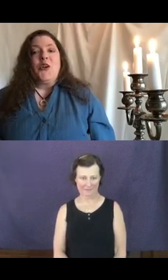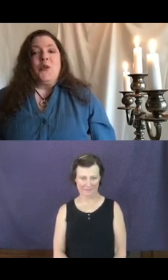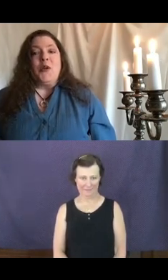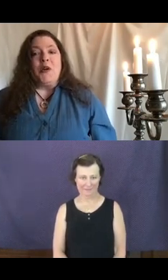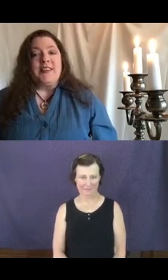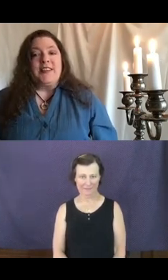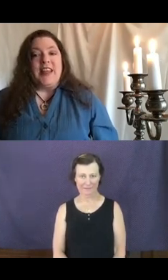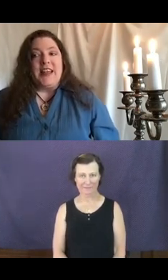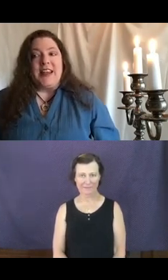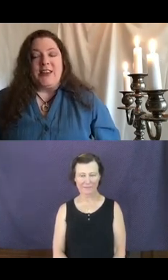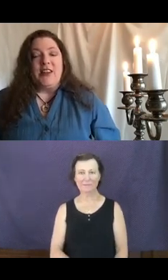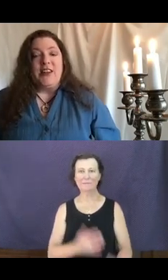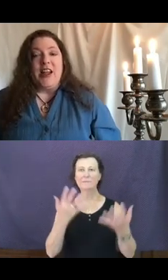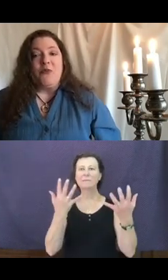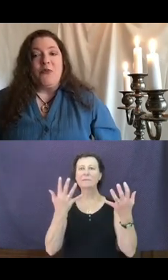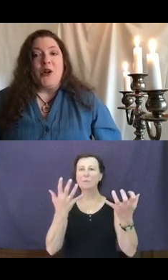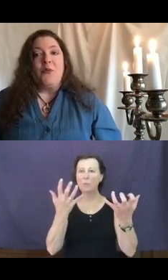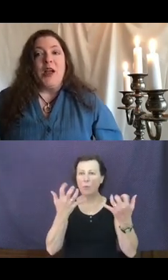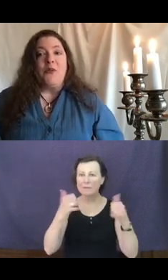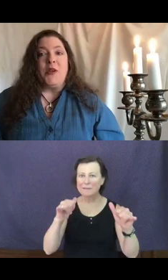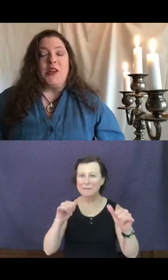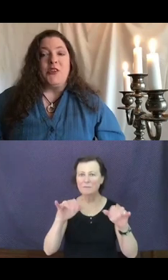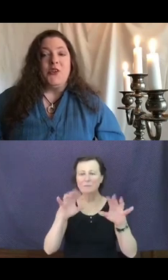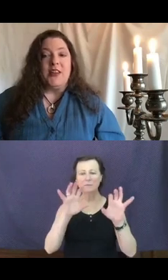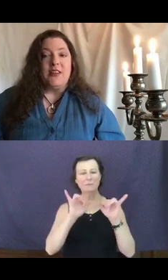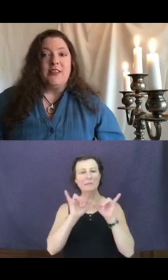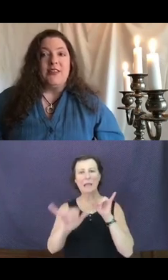We want to stay connected and one way we can do this